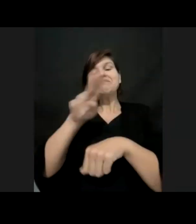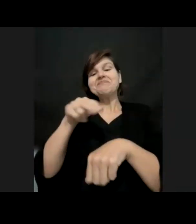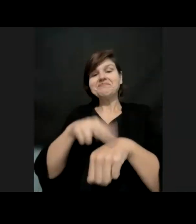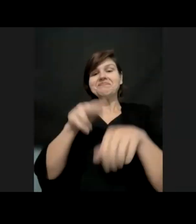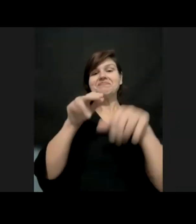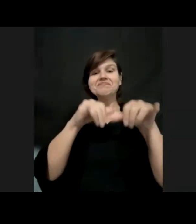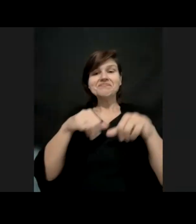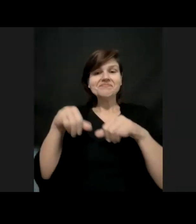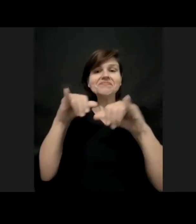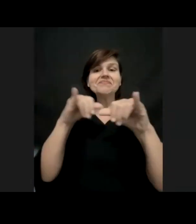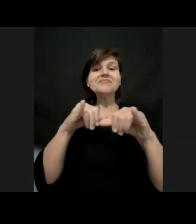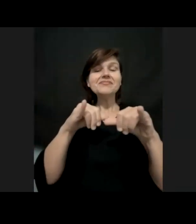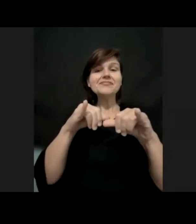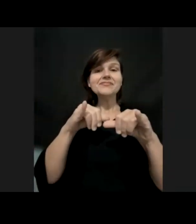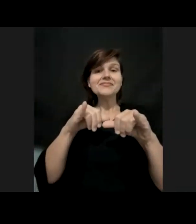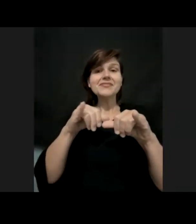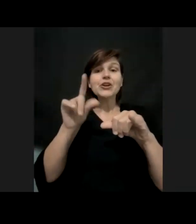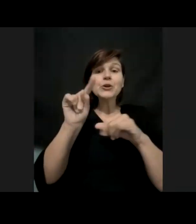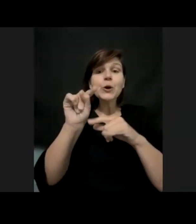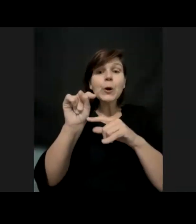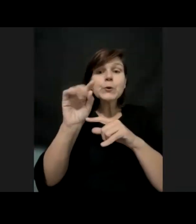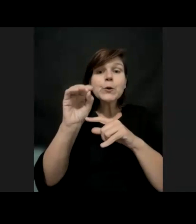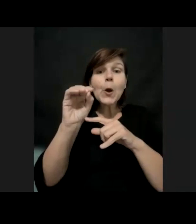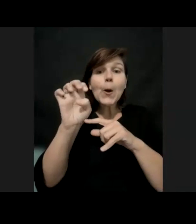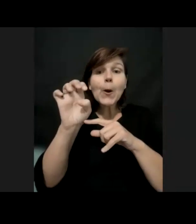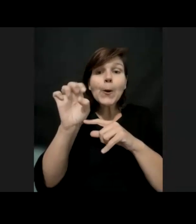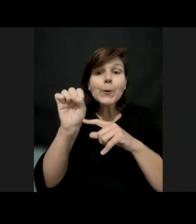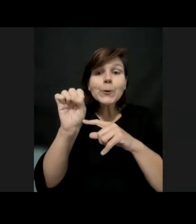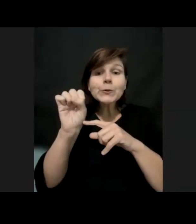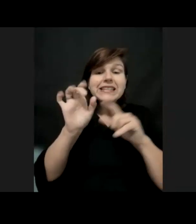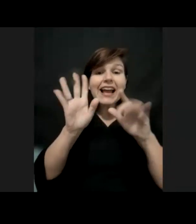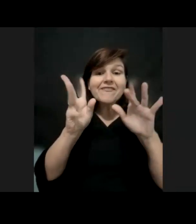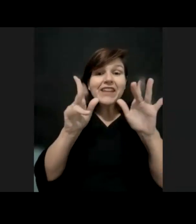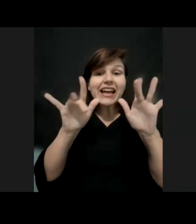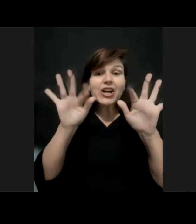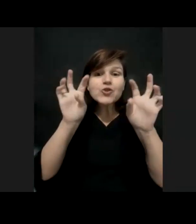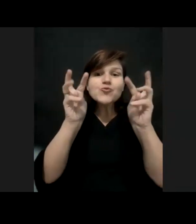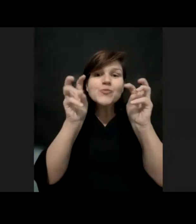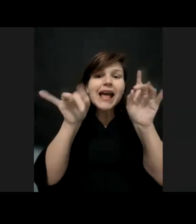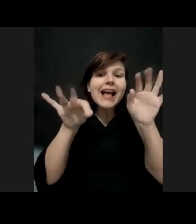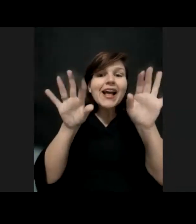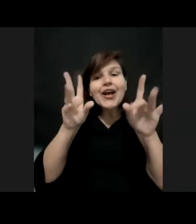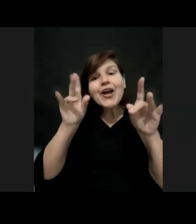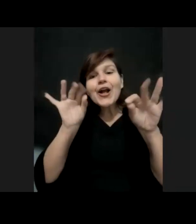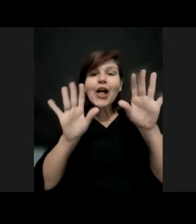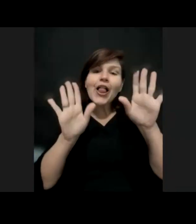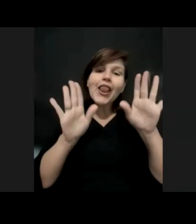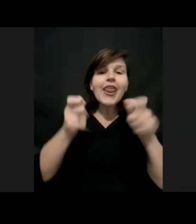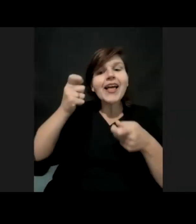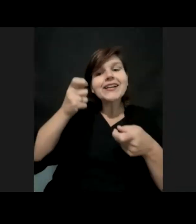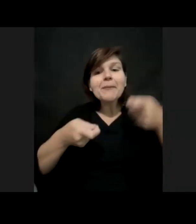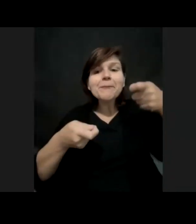Just wiggle your toes, wiggle your fingers, wiggle your feet, clap along, tap along, join in in any way.